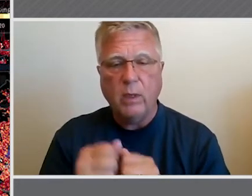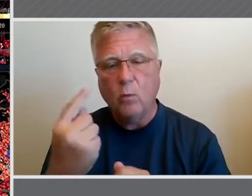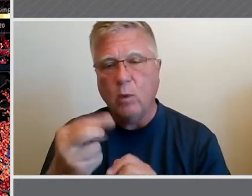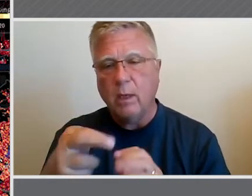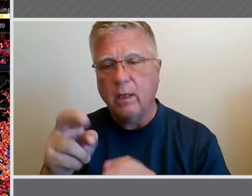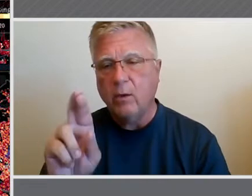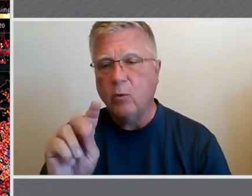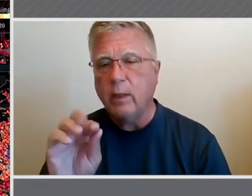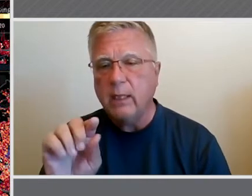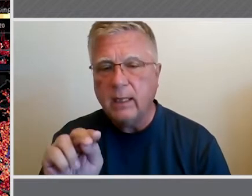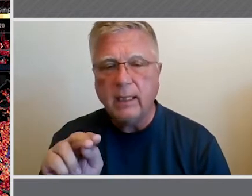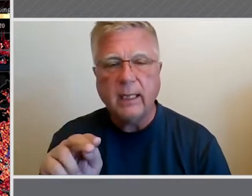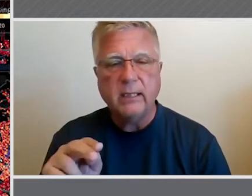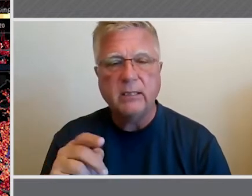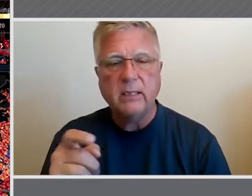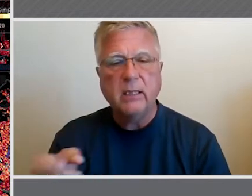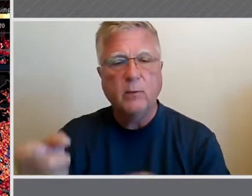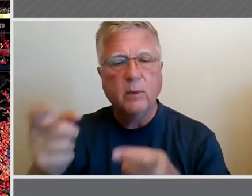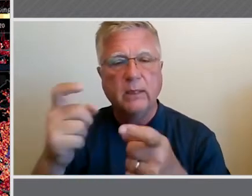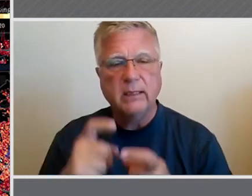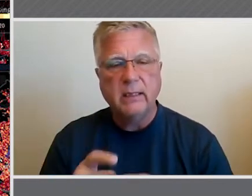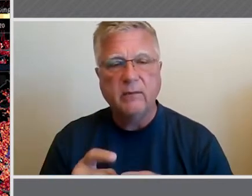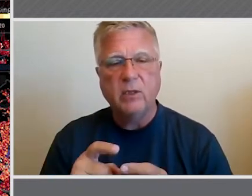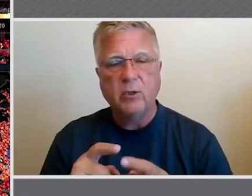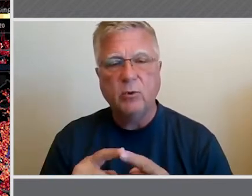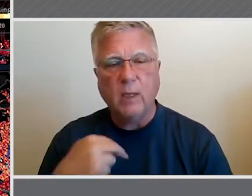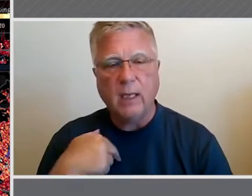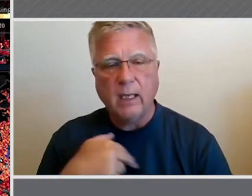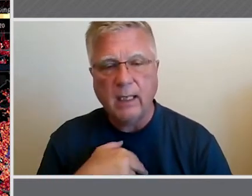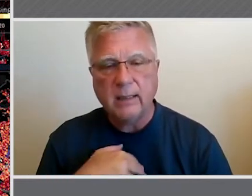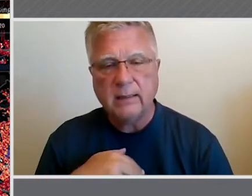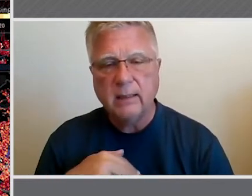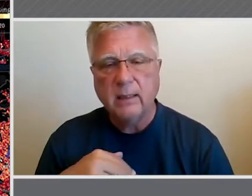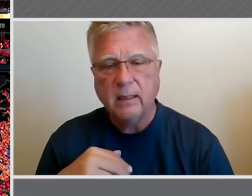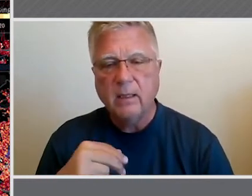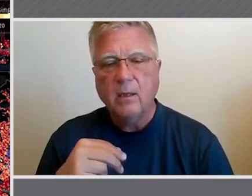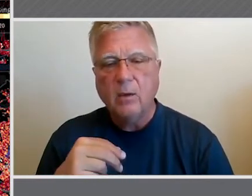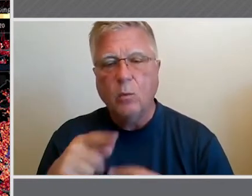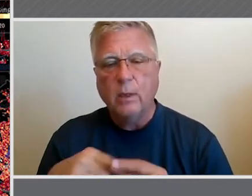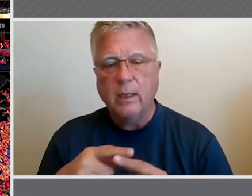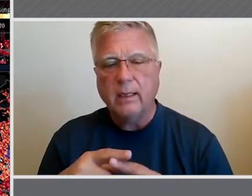has given to us when it comes to criminal backgrounds and housing and how that should